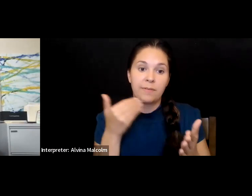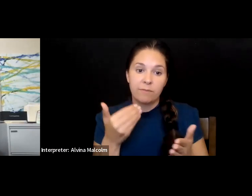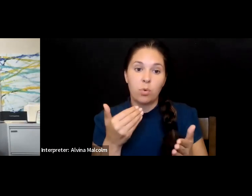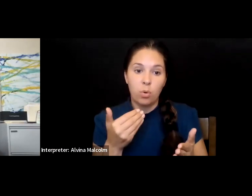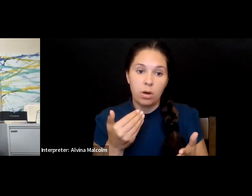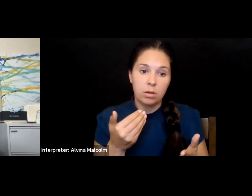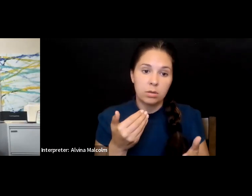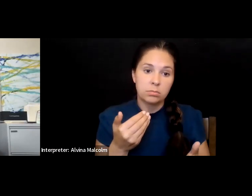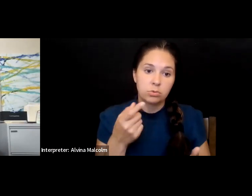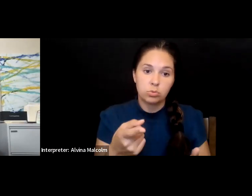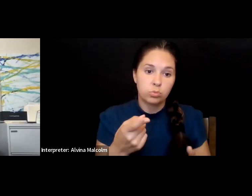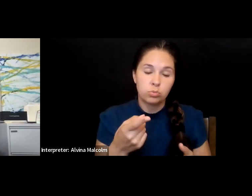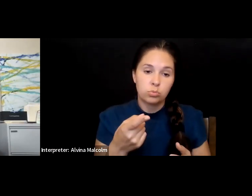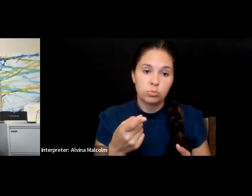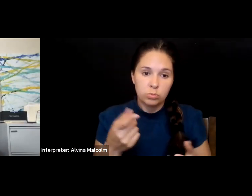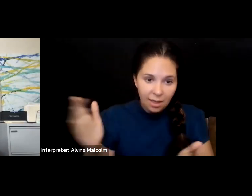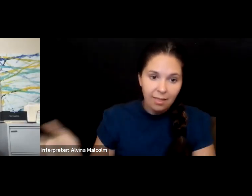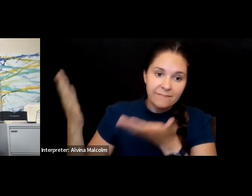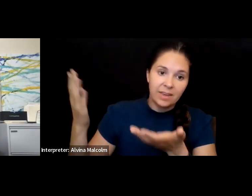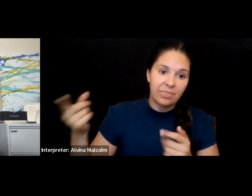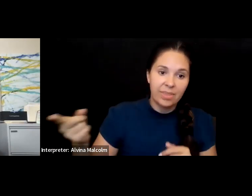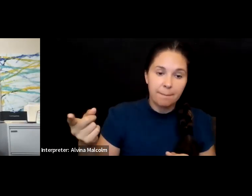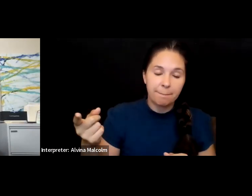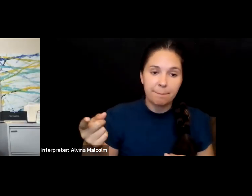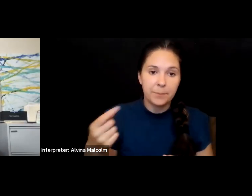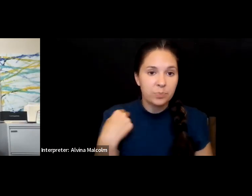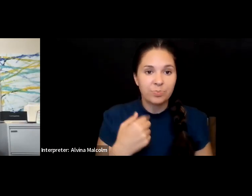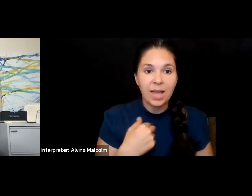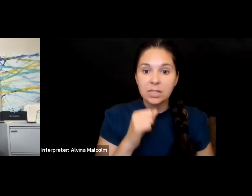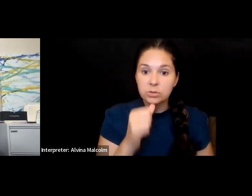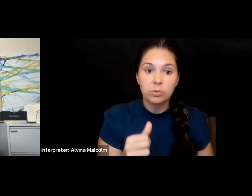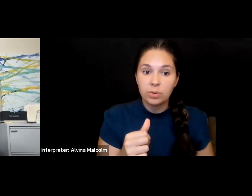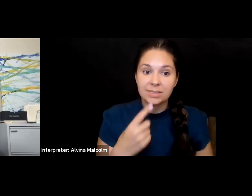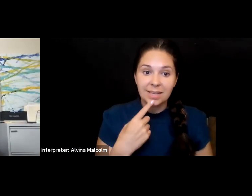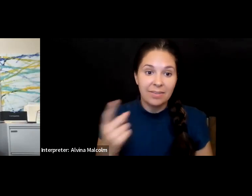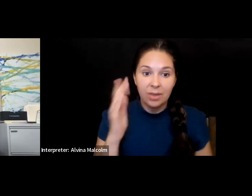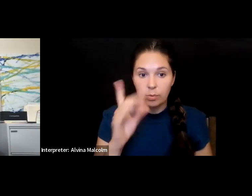the work that they do. You have to